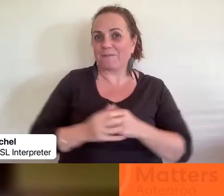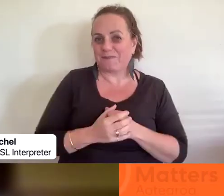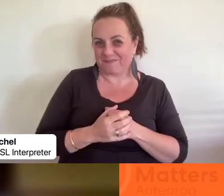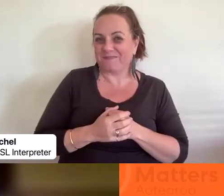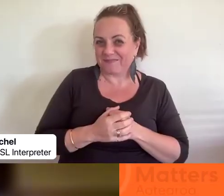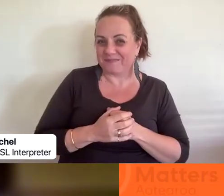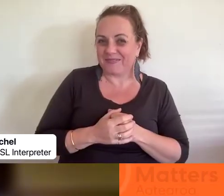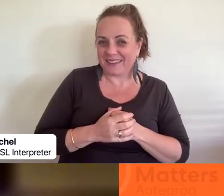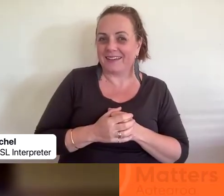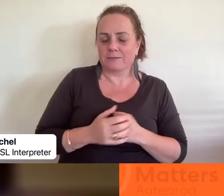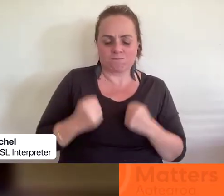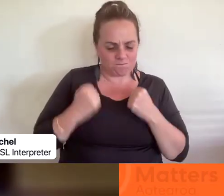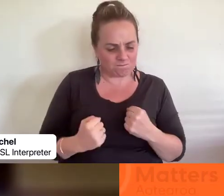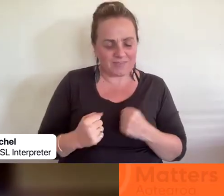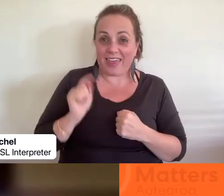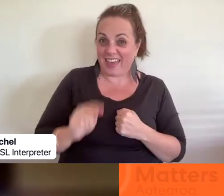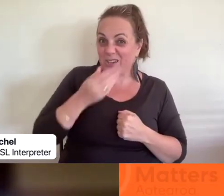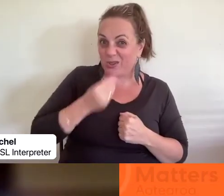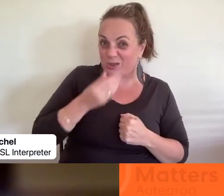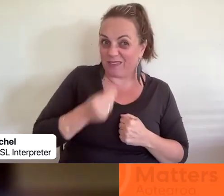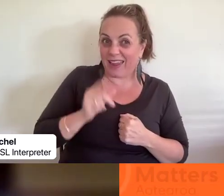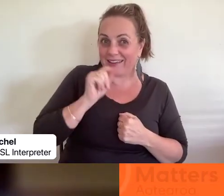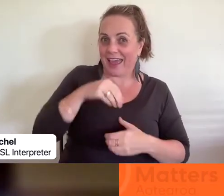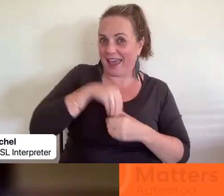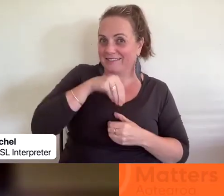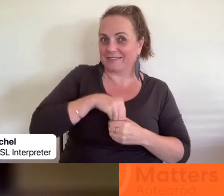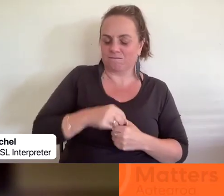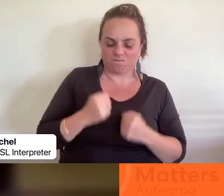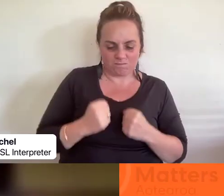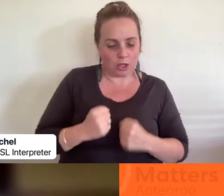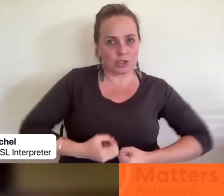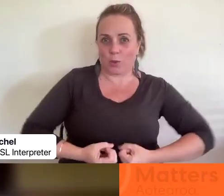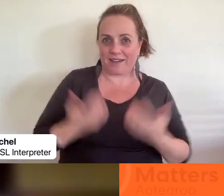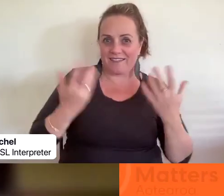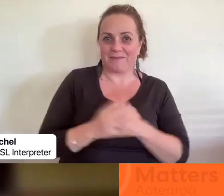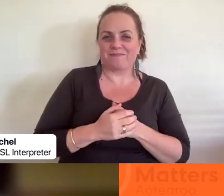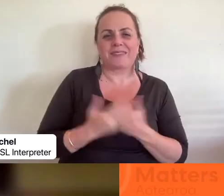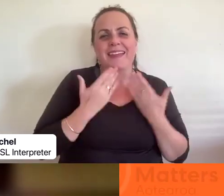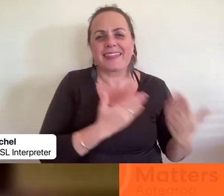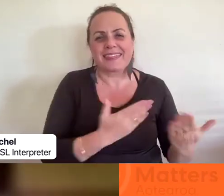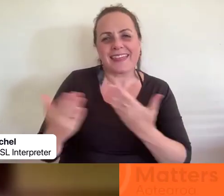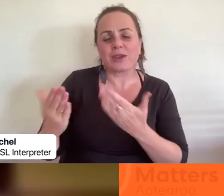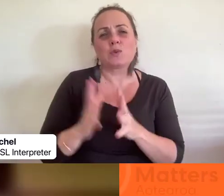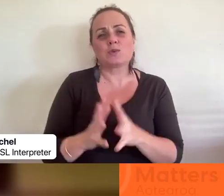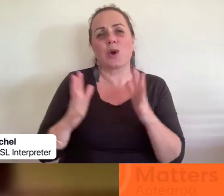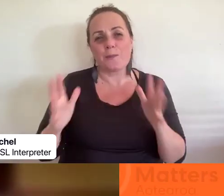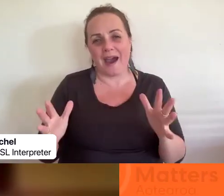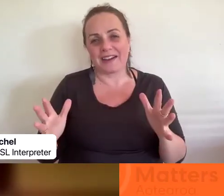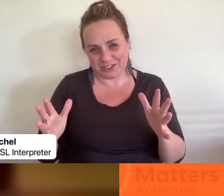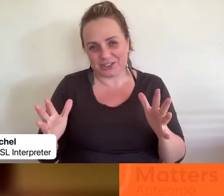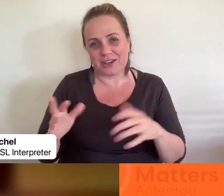stubbornness can be a really useful quality in this. So thank you all so much for a powerful